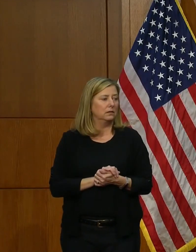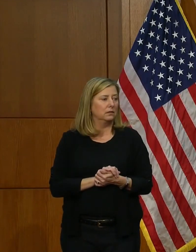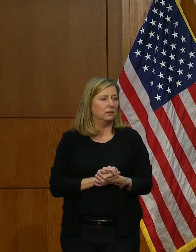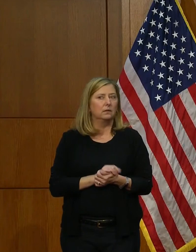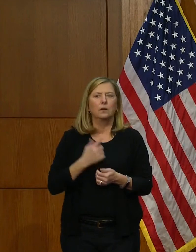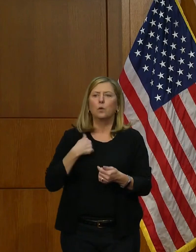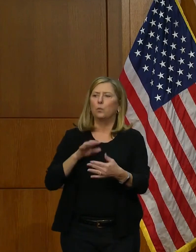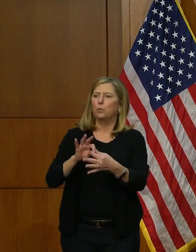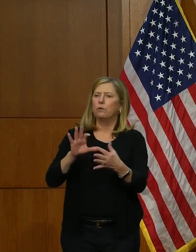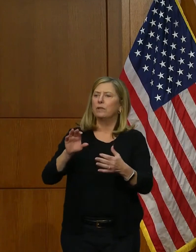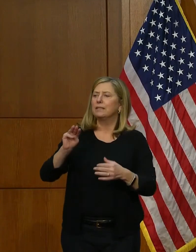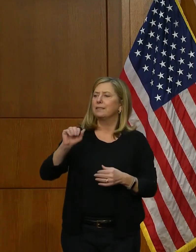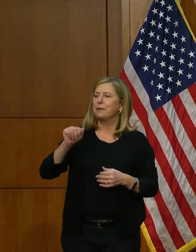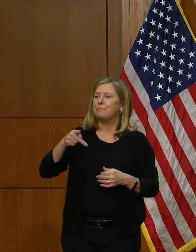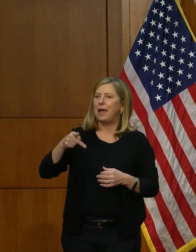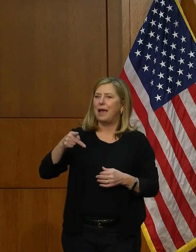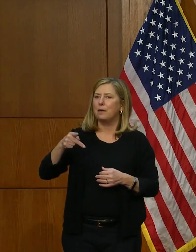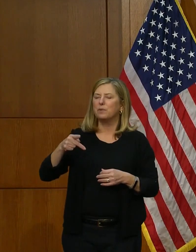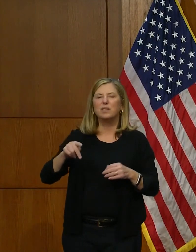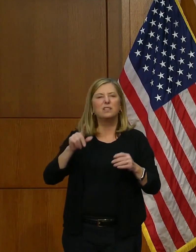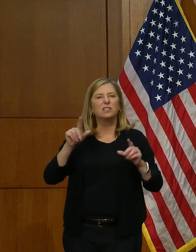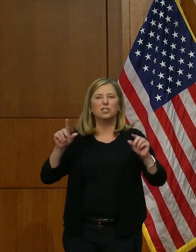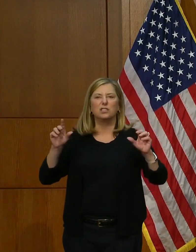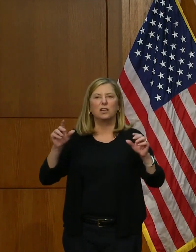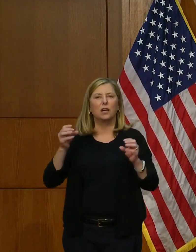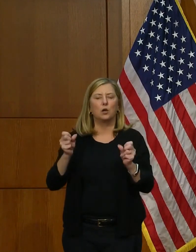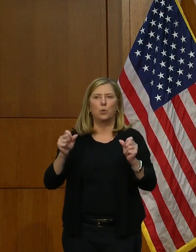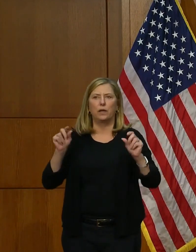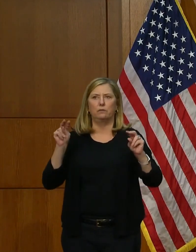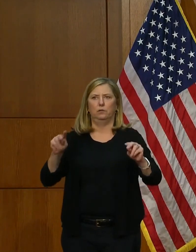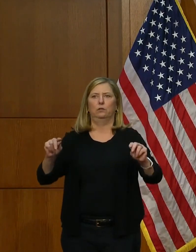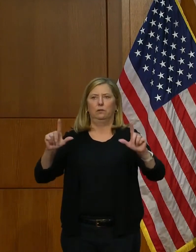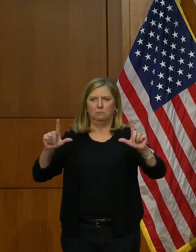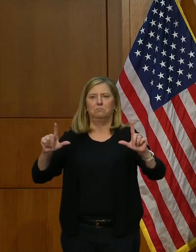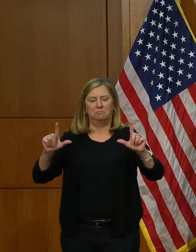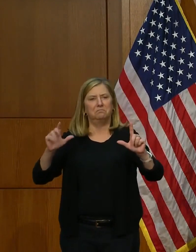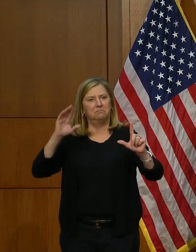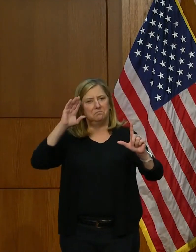JUST ADD TO THAT GOVERNOR. WE?